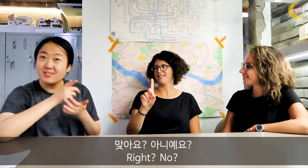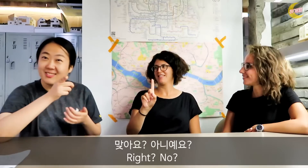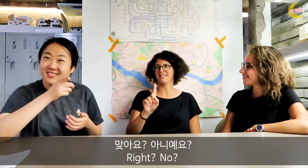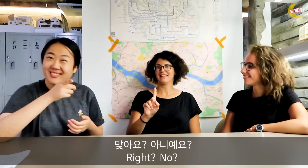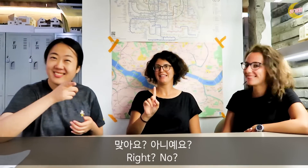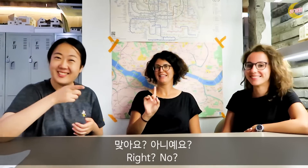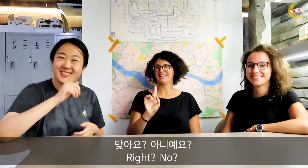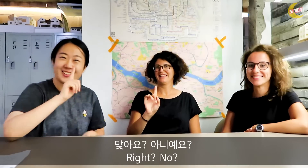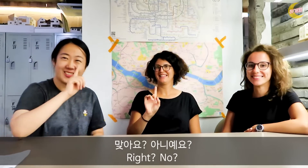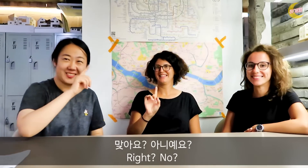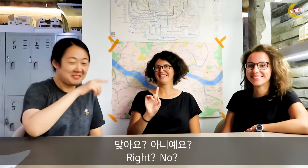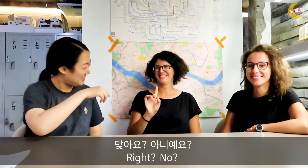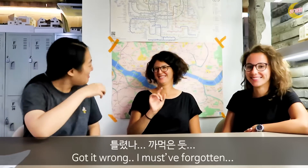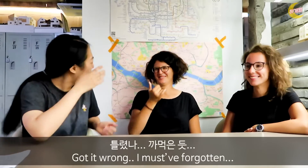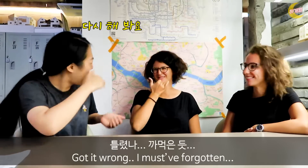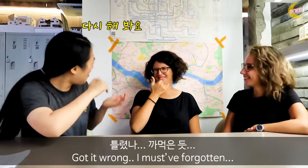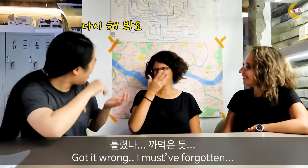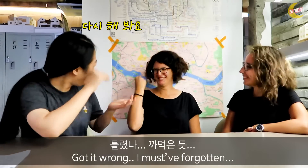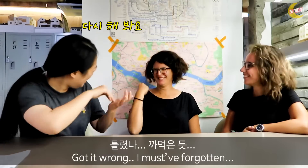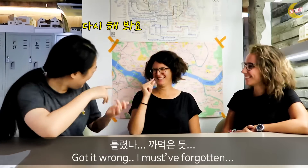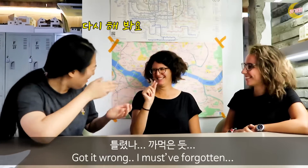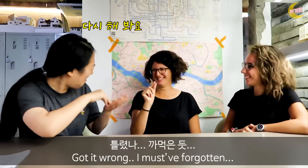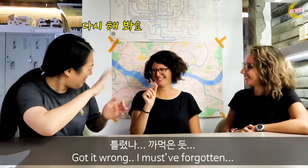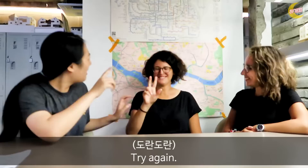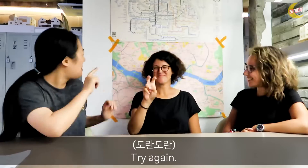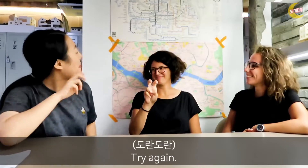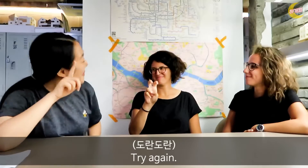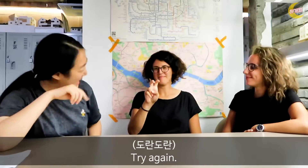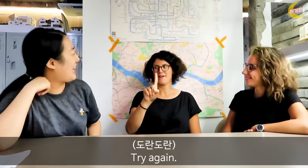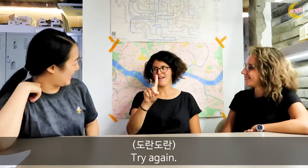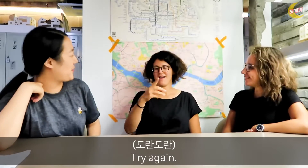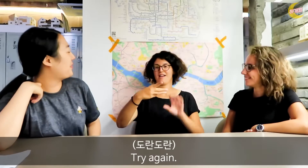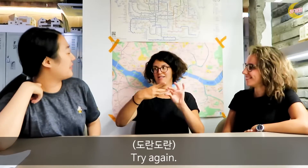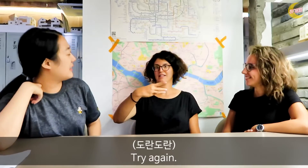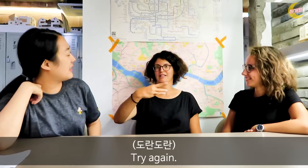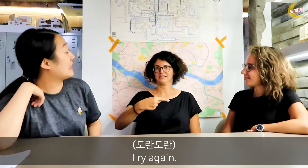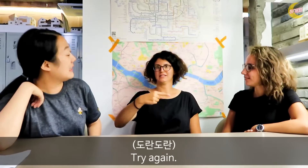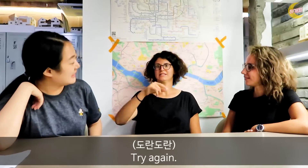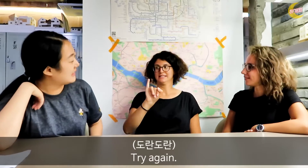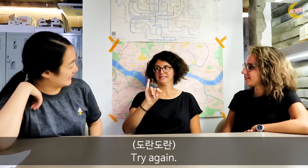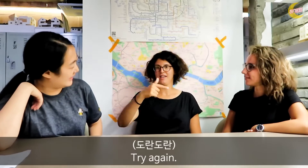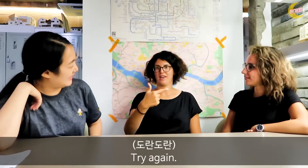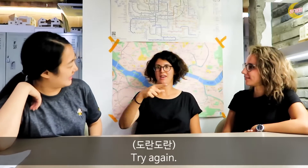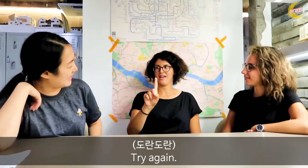Right? No? Got it wrong.. I must’ve forgotten... Try again. With Ma